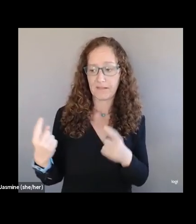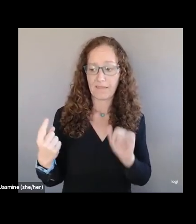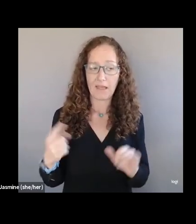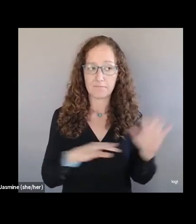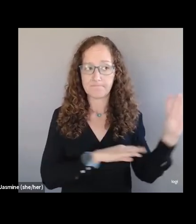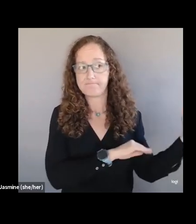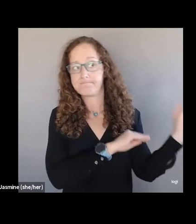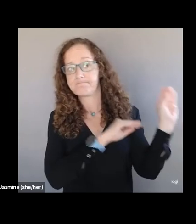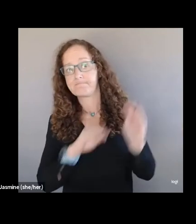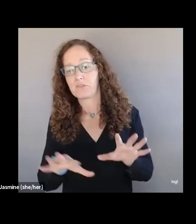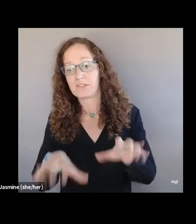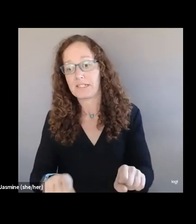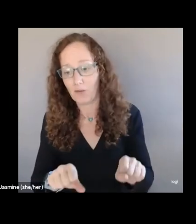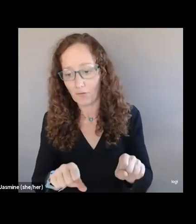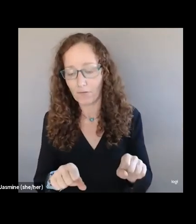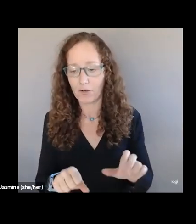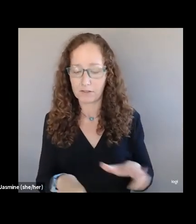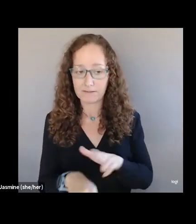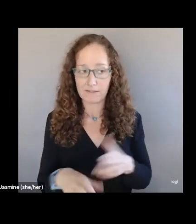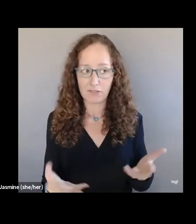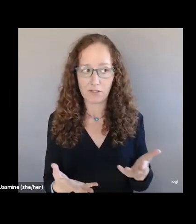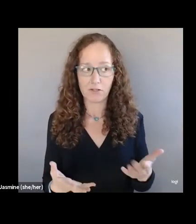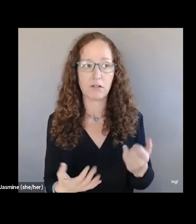concern, then we're already adrift in any project of